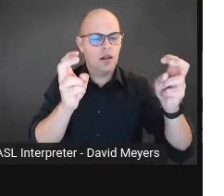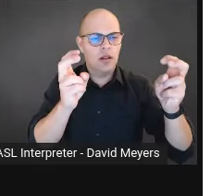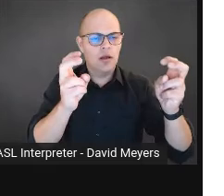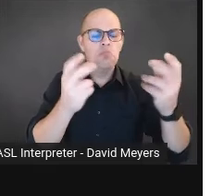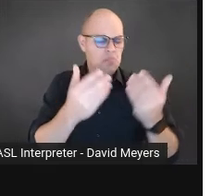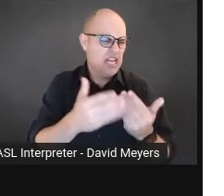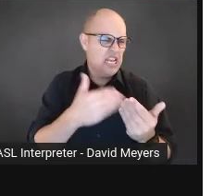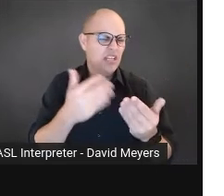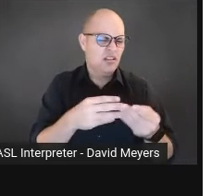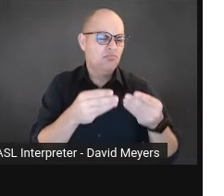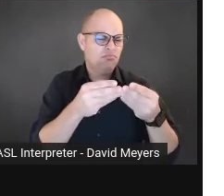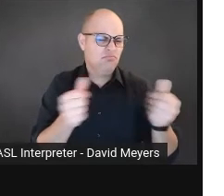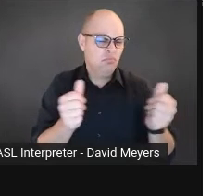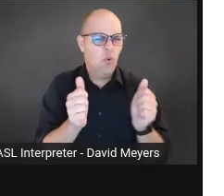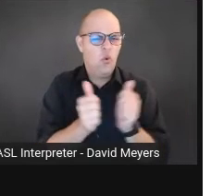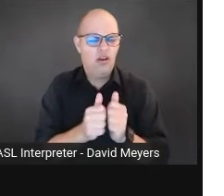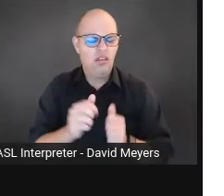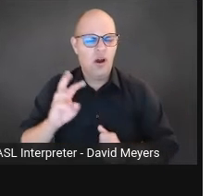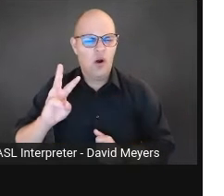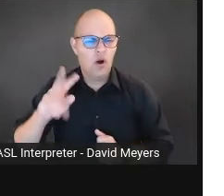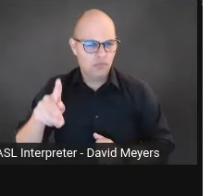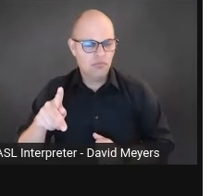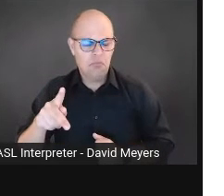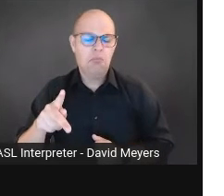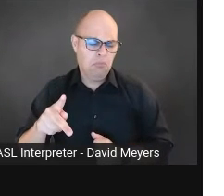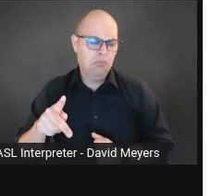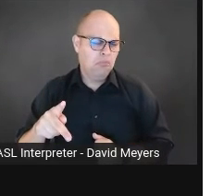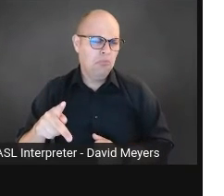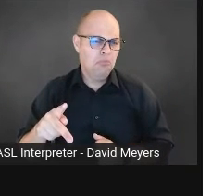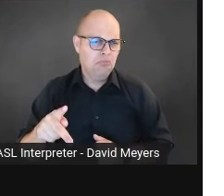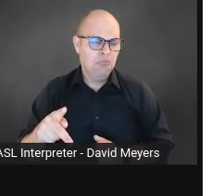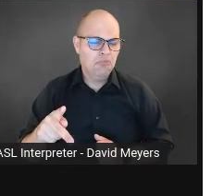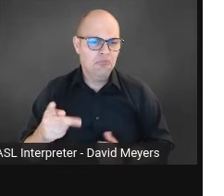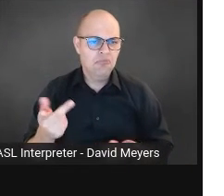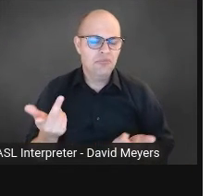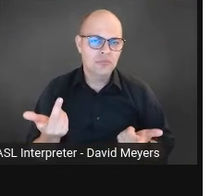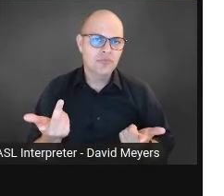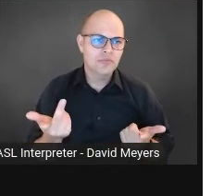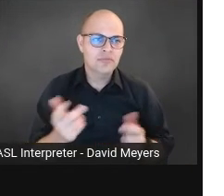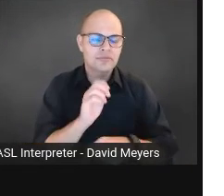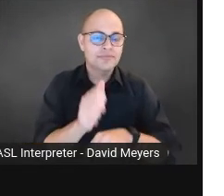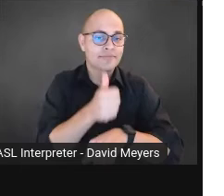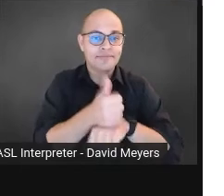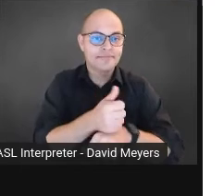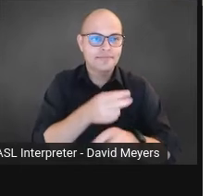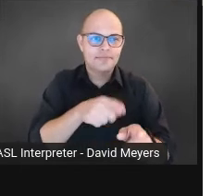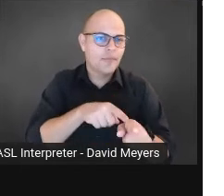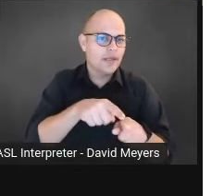with workers basically to set the main website title.